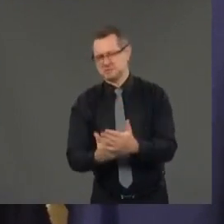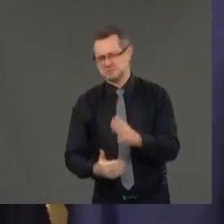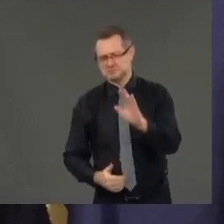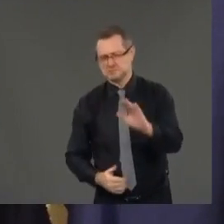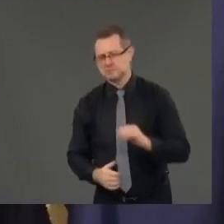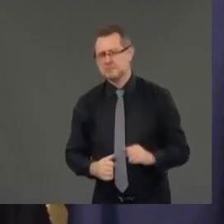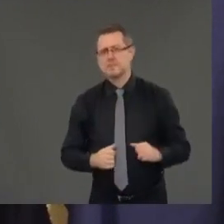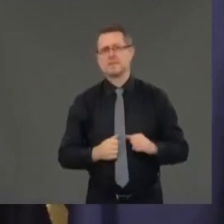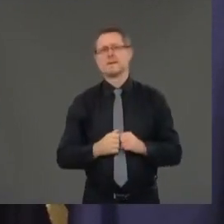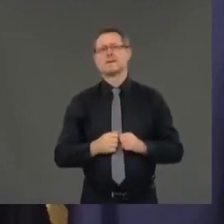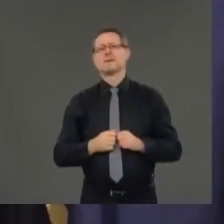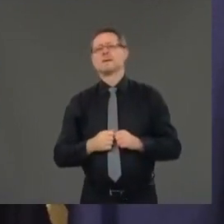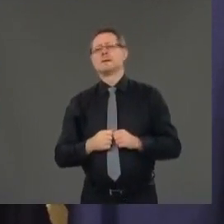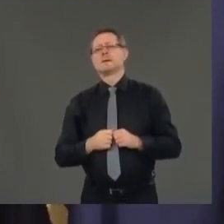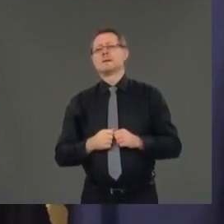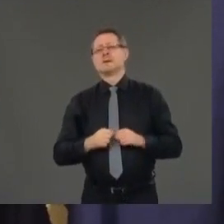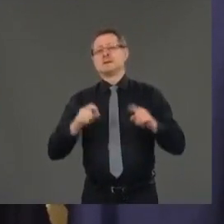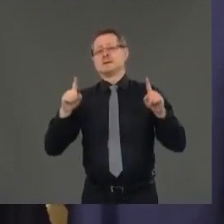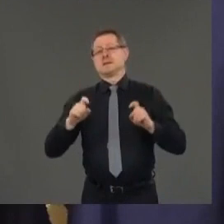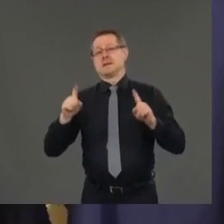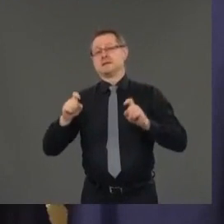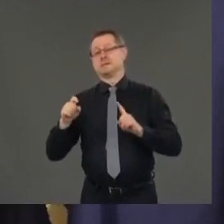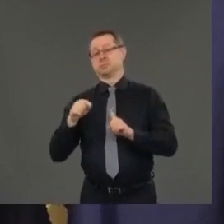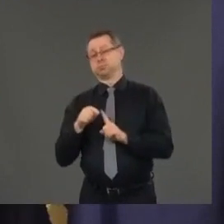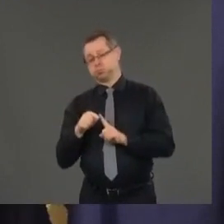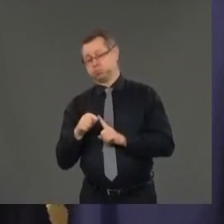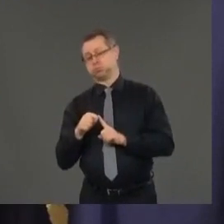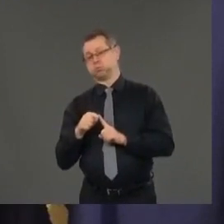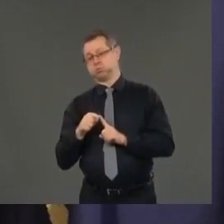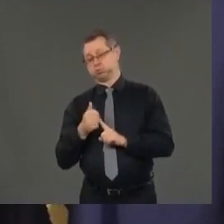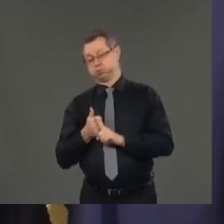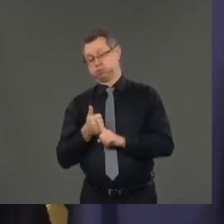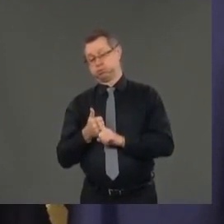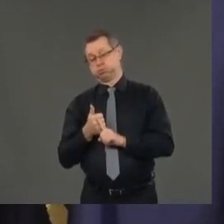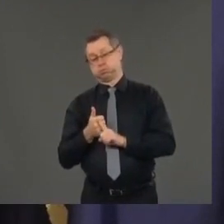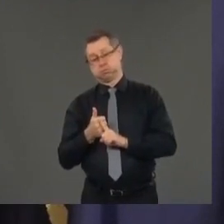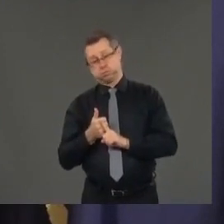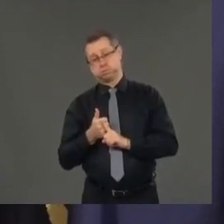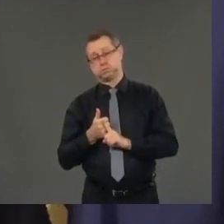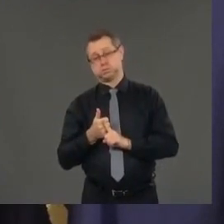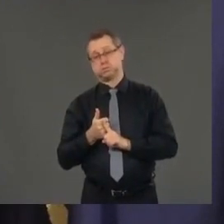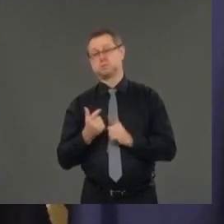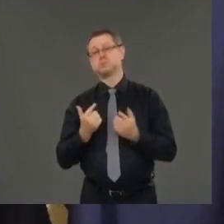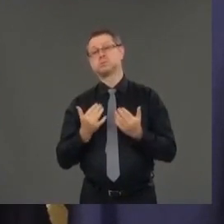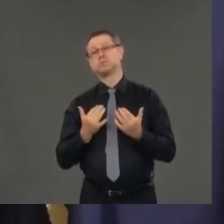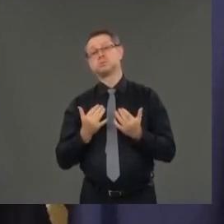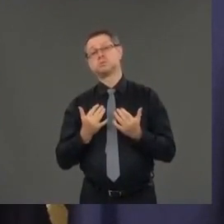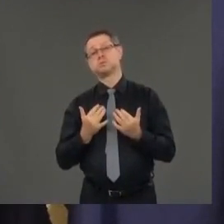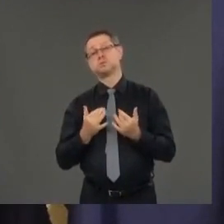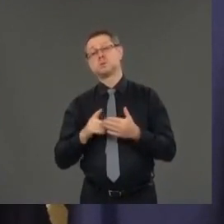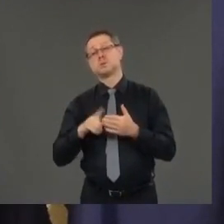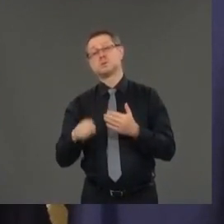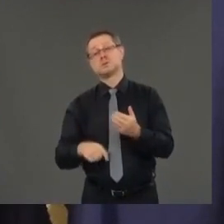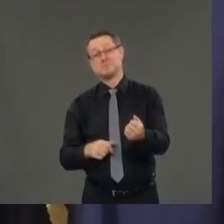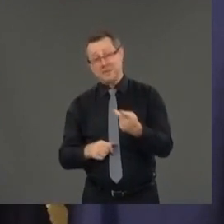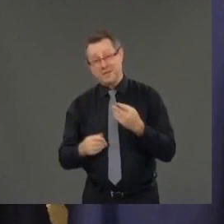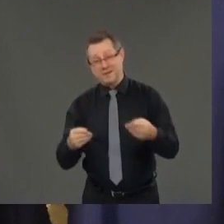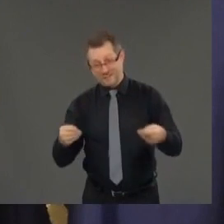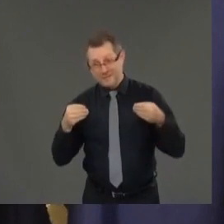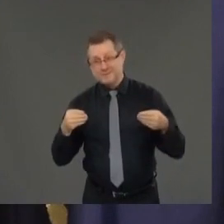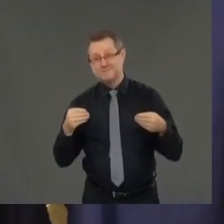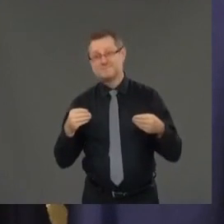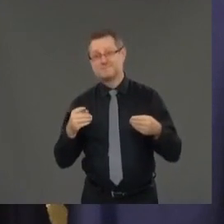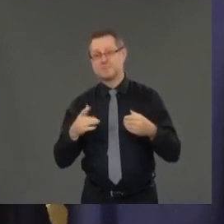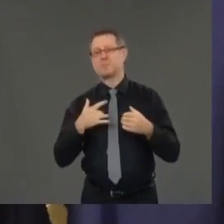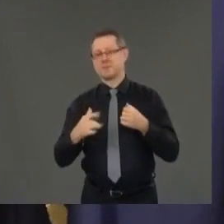HERE ARE THE FACTS.